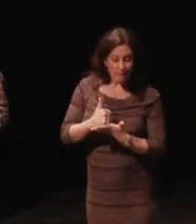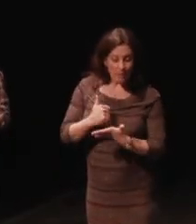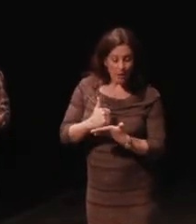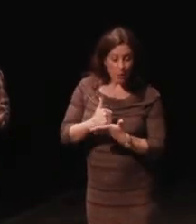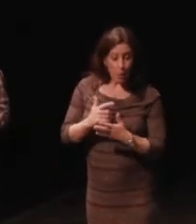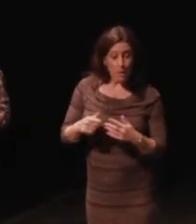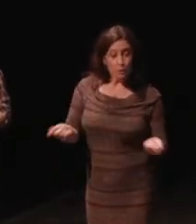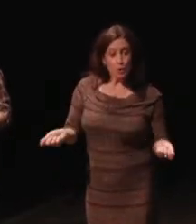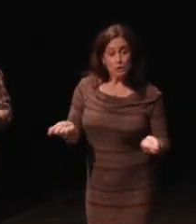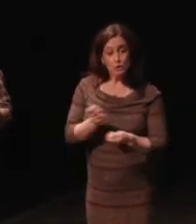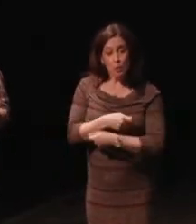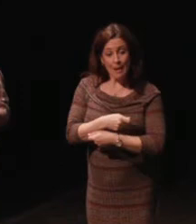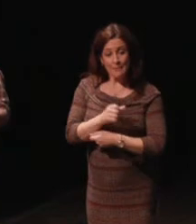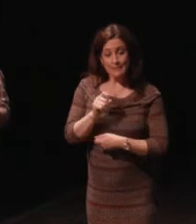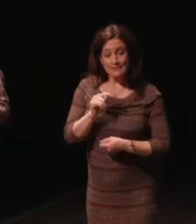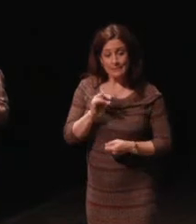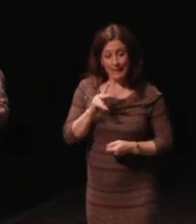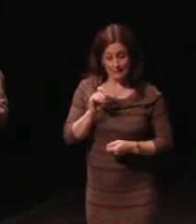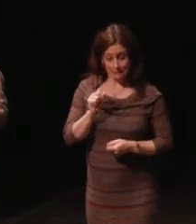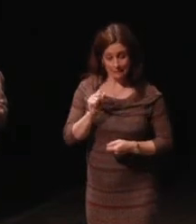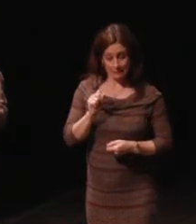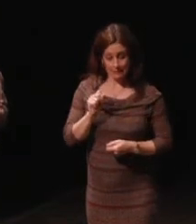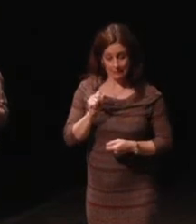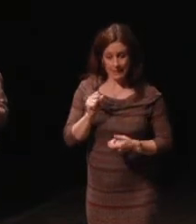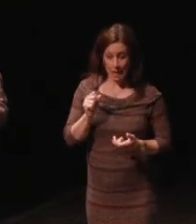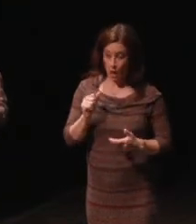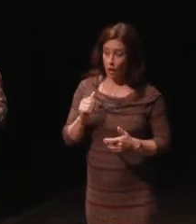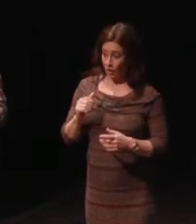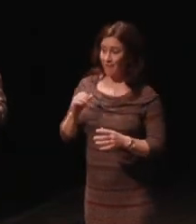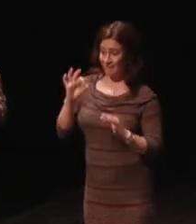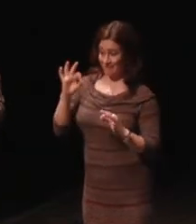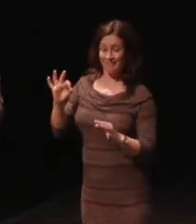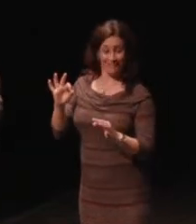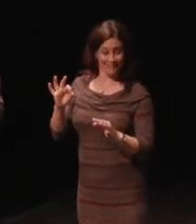it makes it so that it's really good for aiming, which you could then do